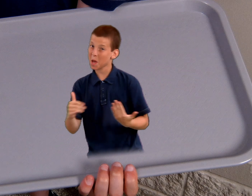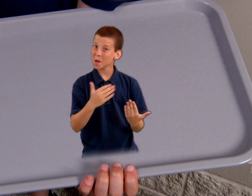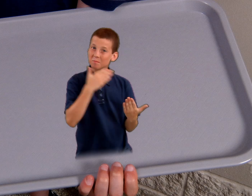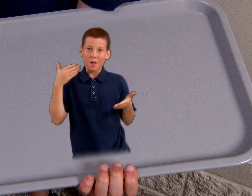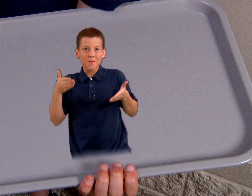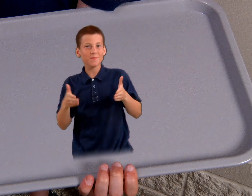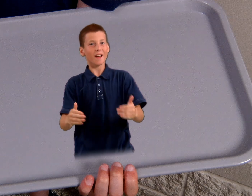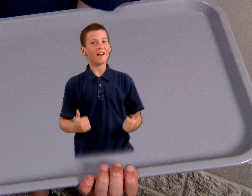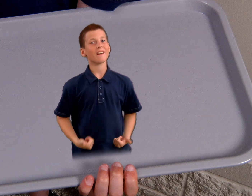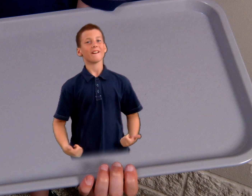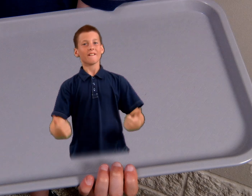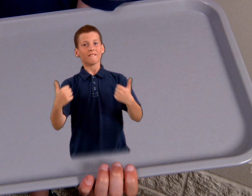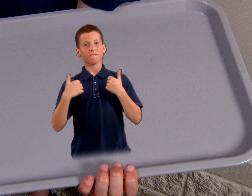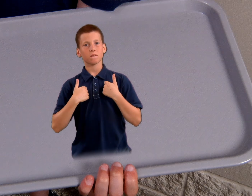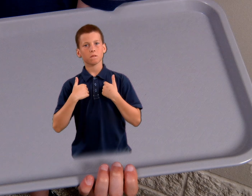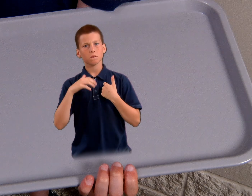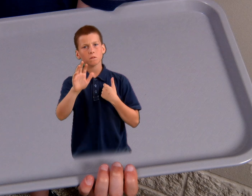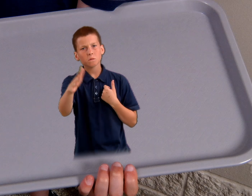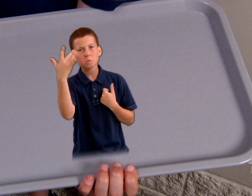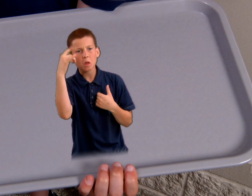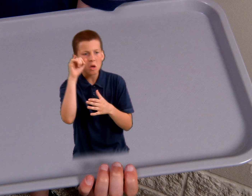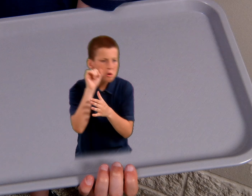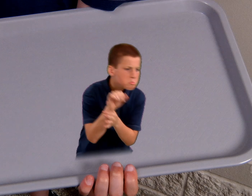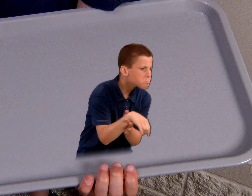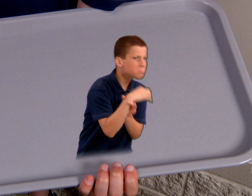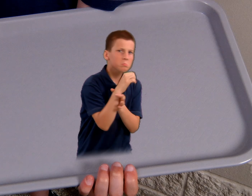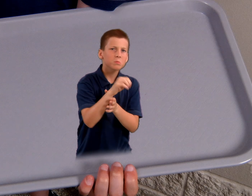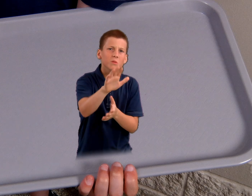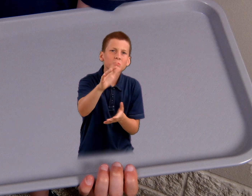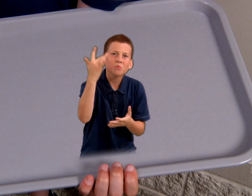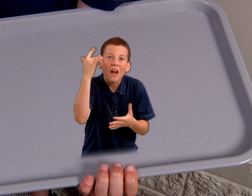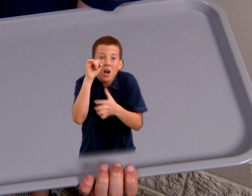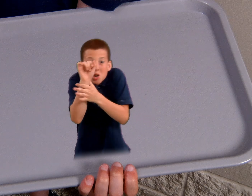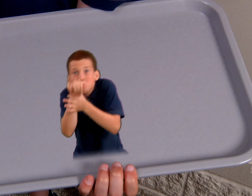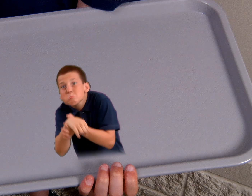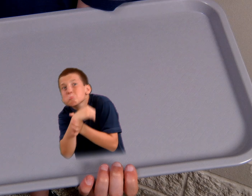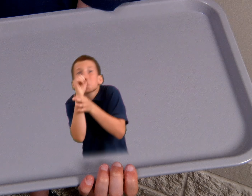THAT'S THE ONLY WAY TO LIVE.